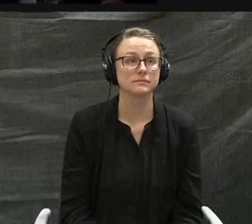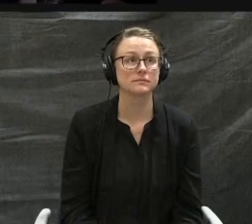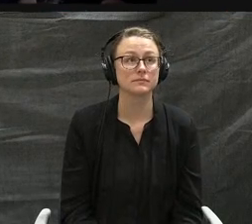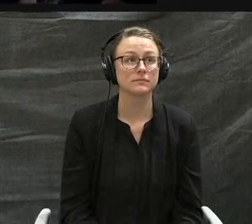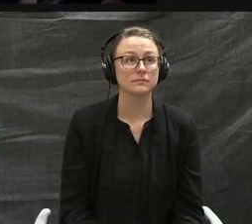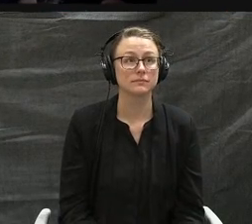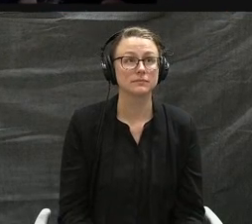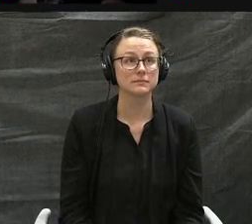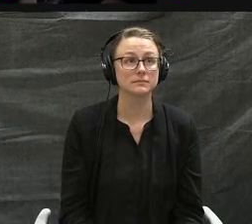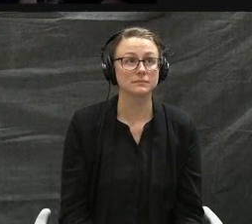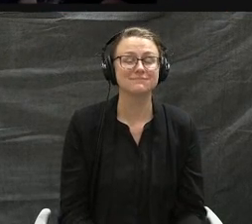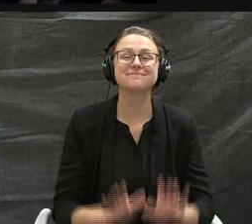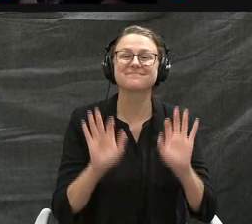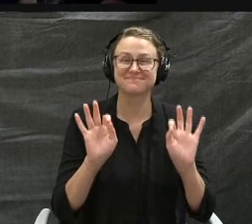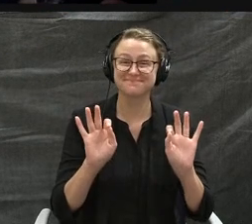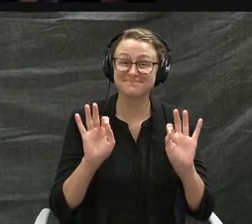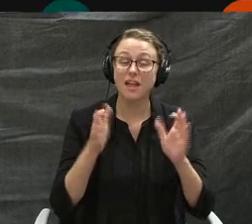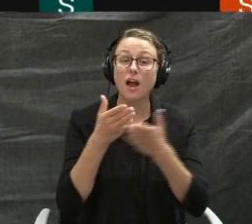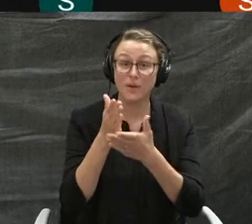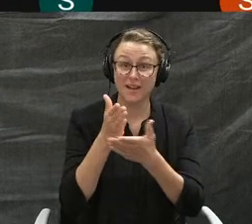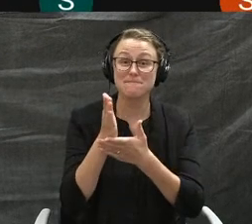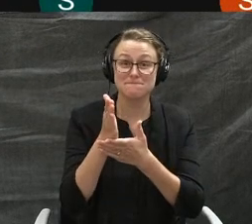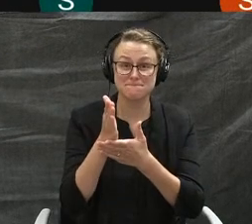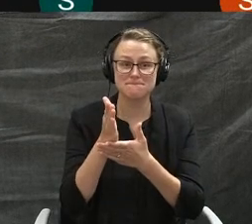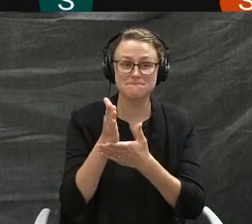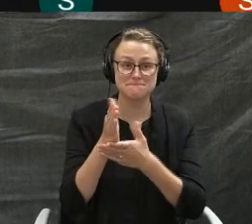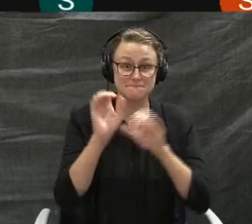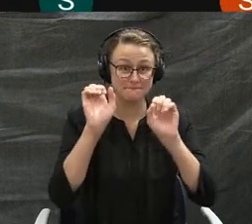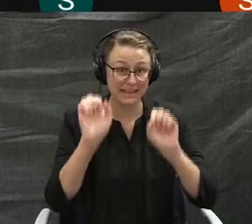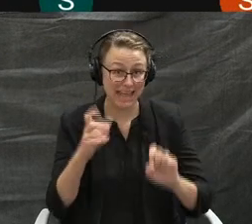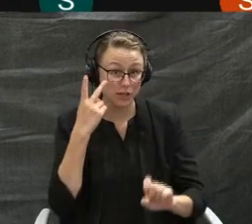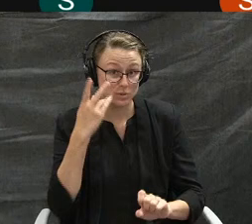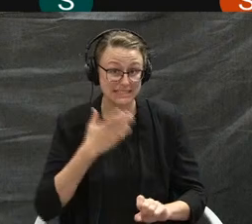All right? Can people see my presentation?